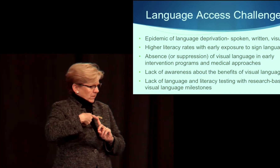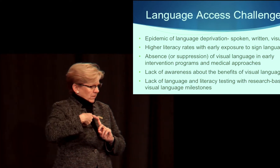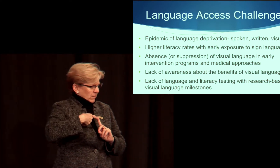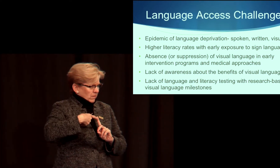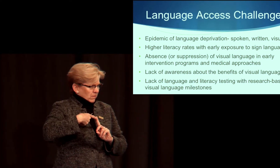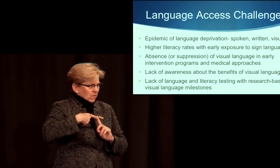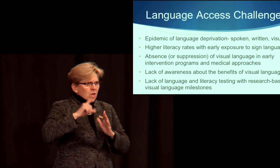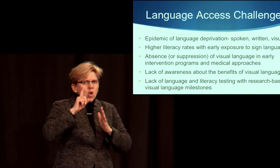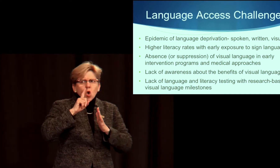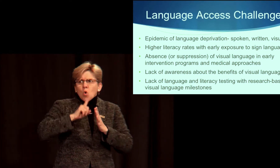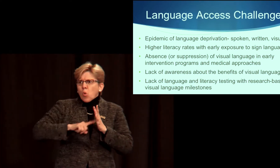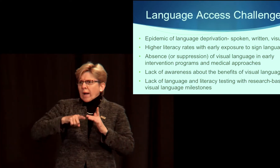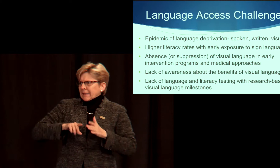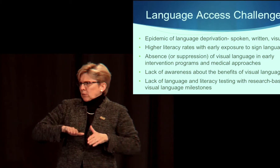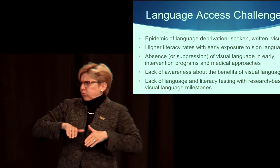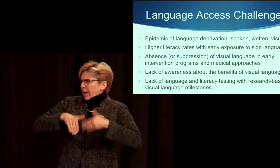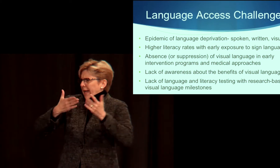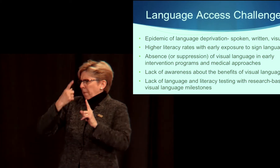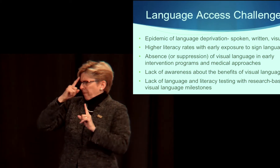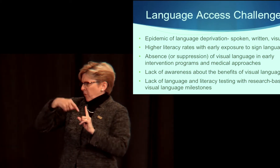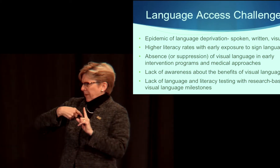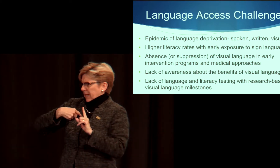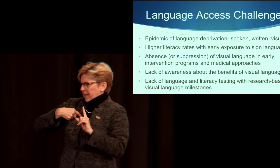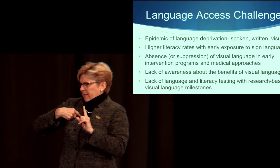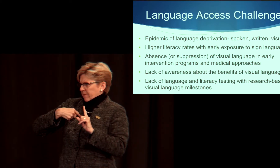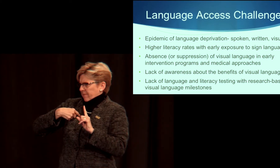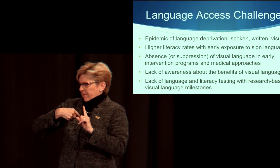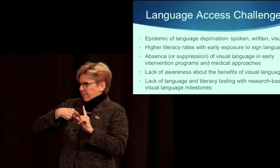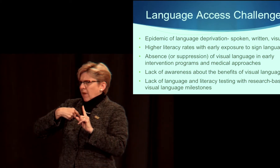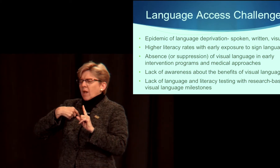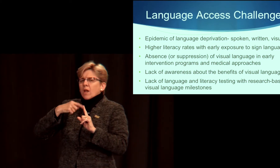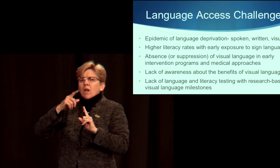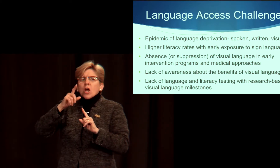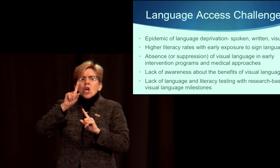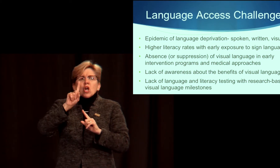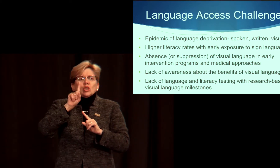say why are you my feeling this? What does this bring up for me?